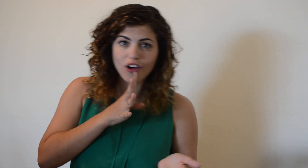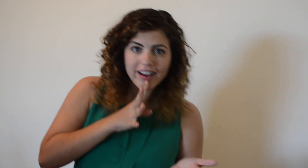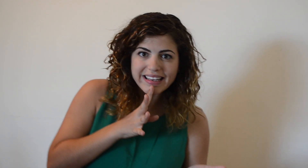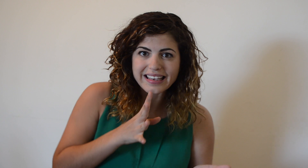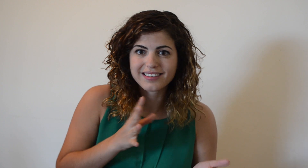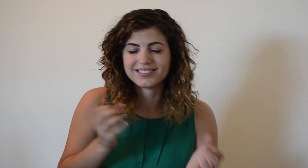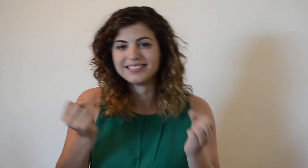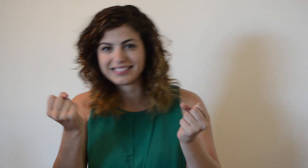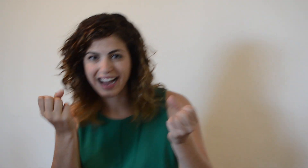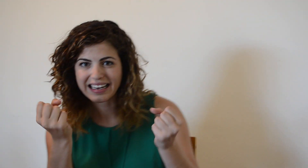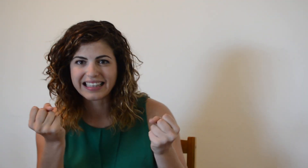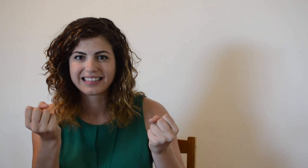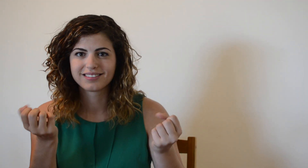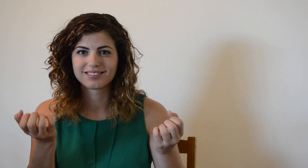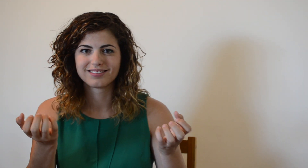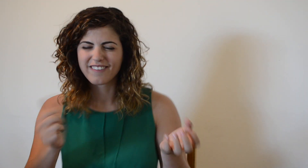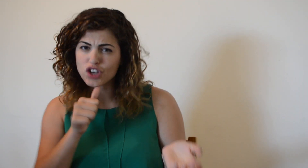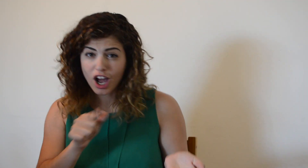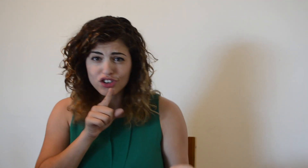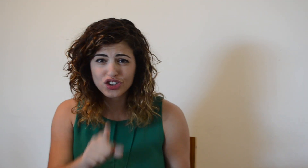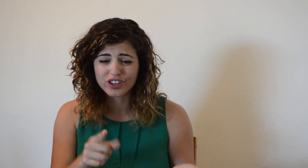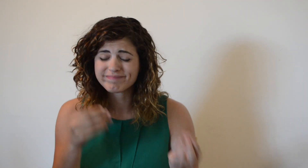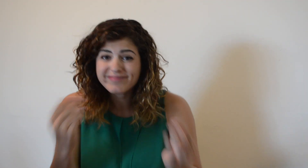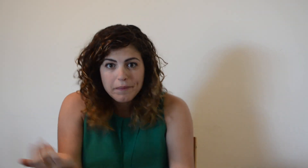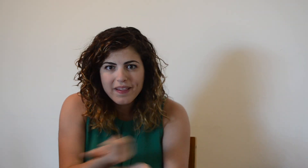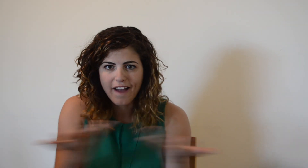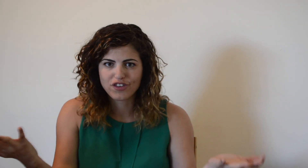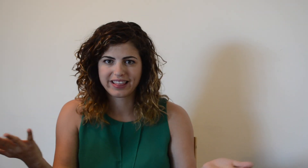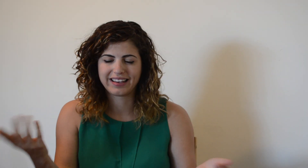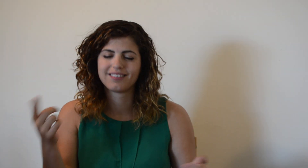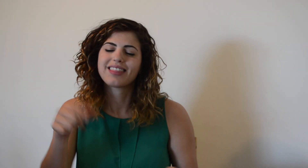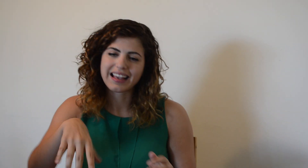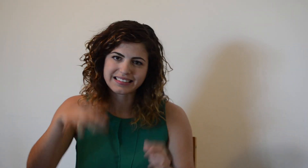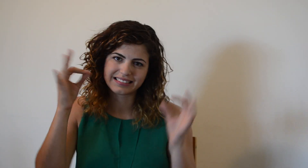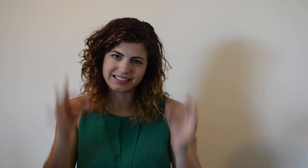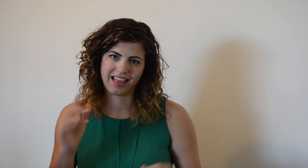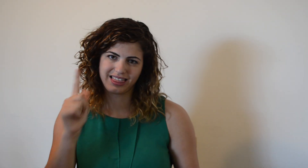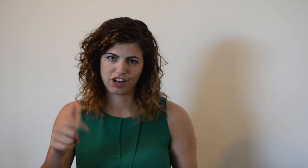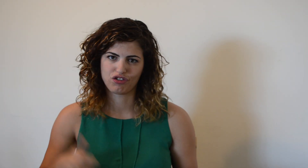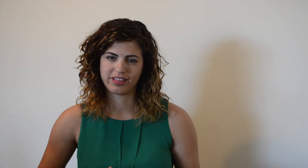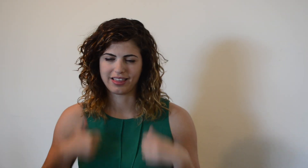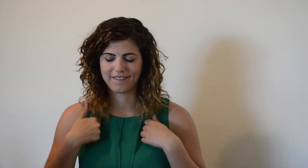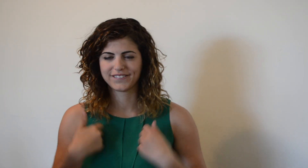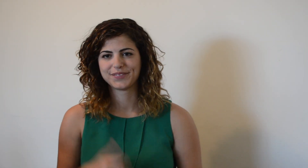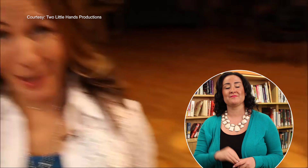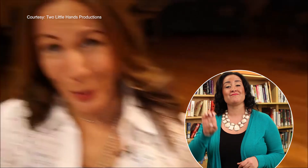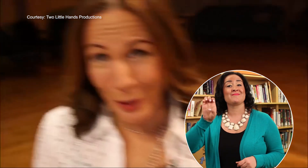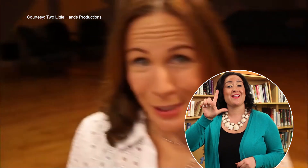if they are speaking? If you aren’t sure then give them everything and let them decide later in life."